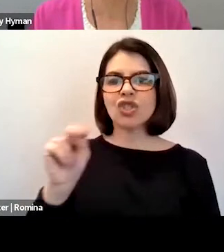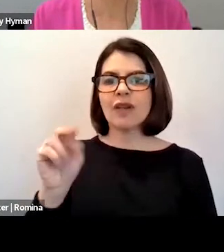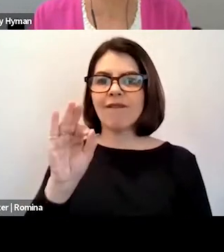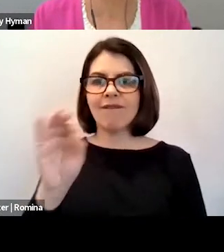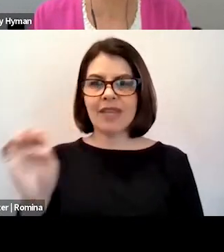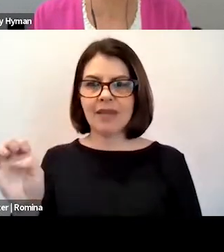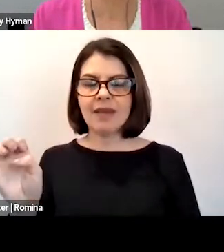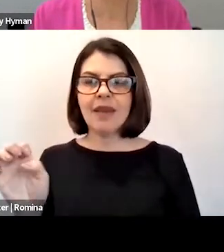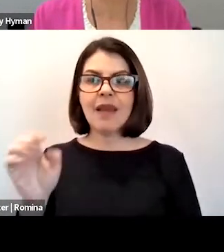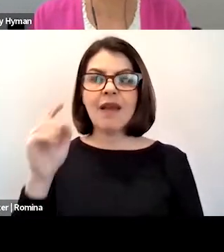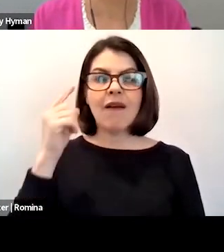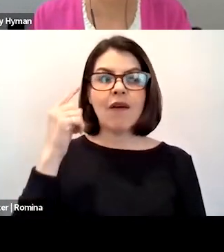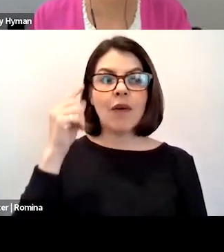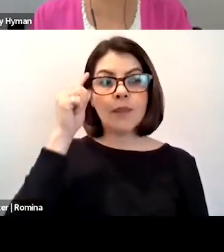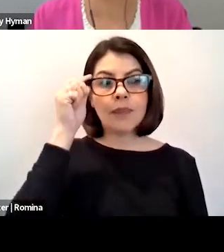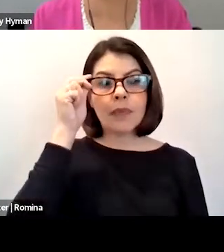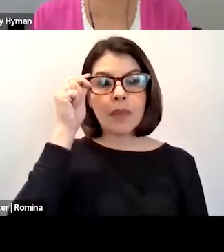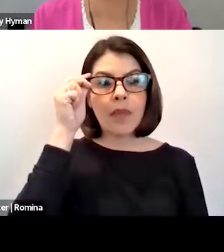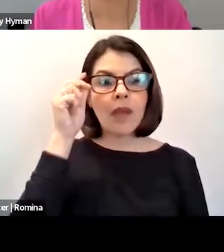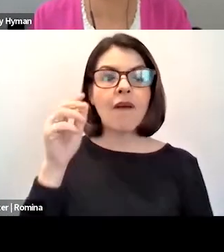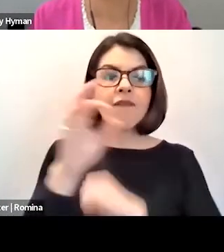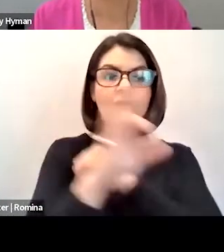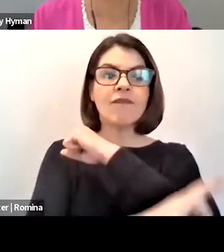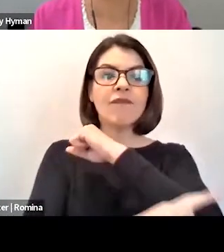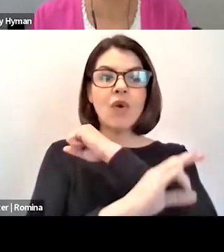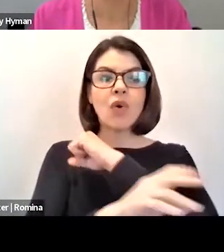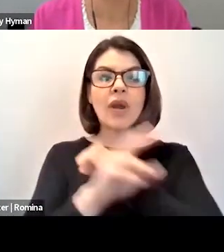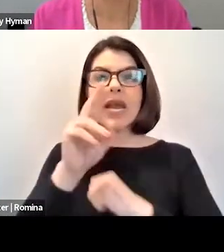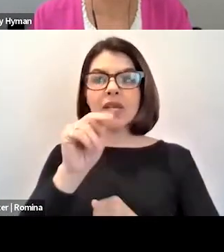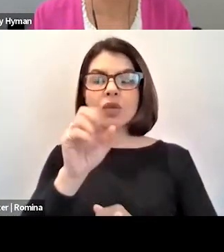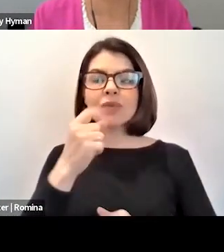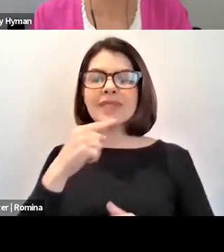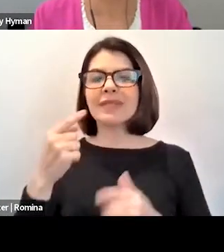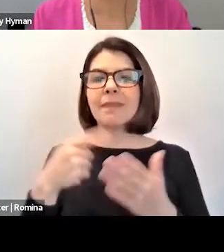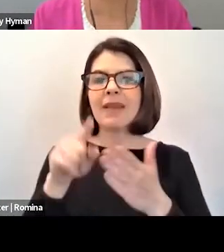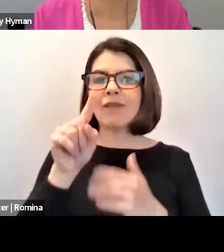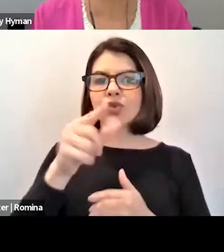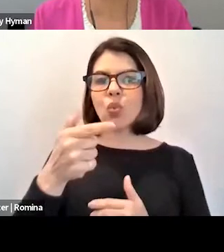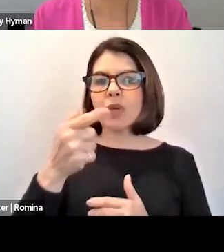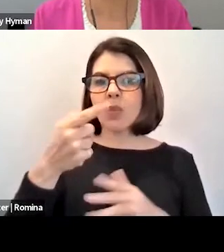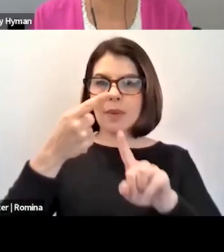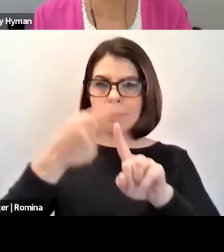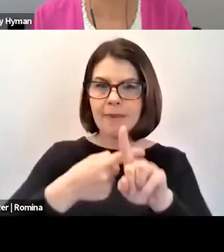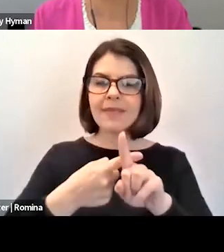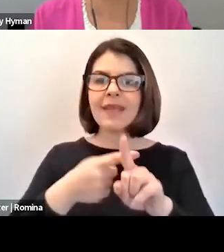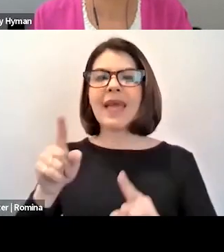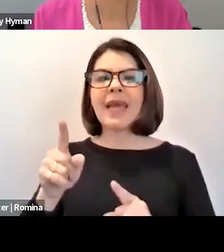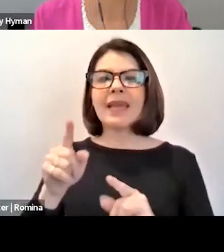Foreign use is still paid for a full 21 months use and theatrical industrial can either be paid